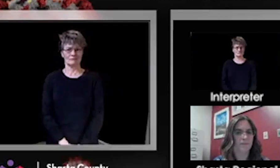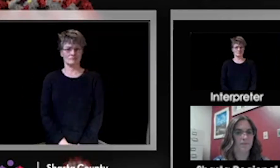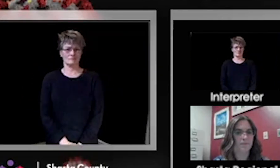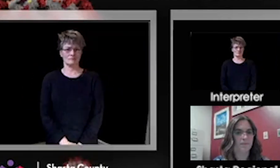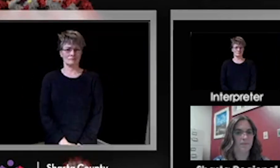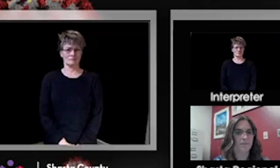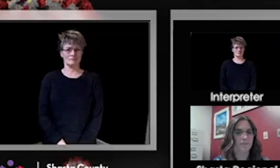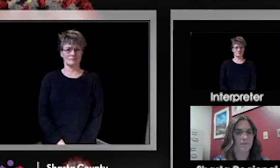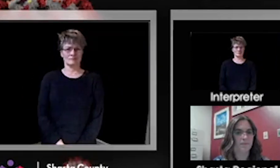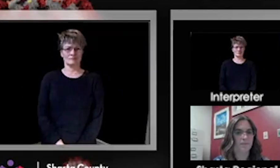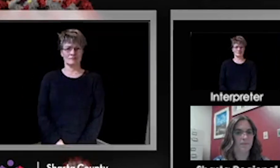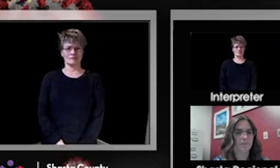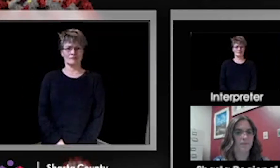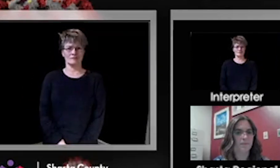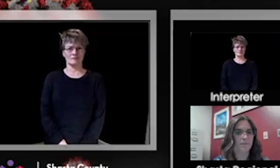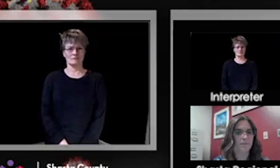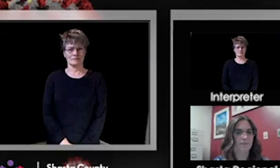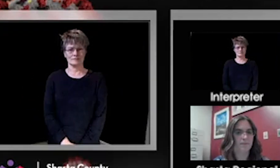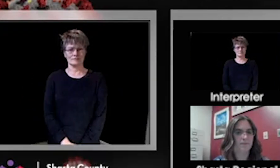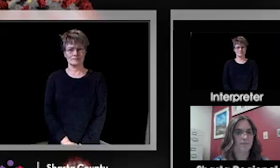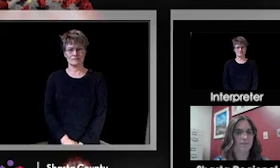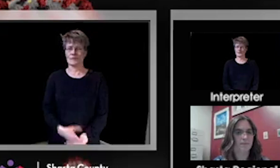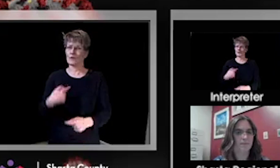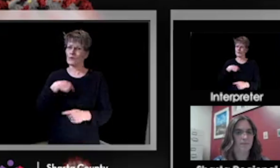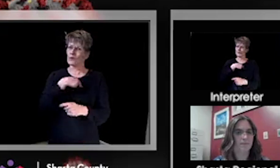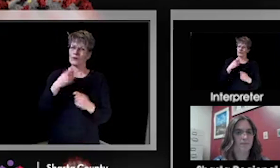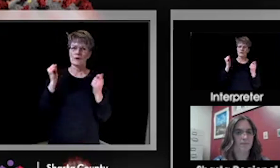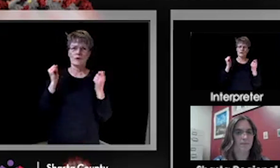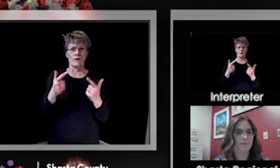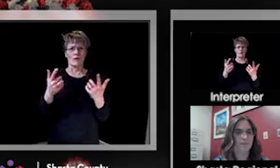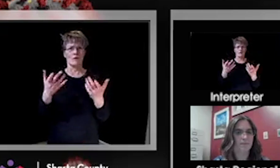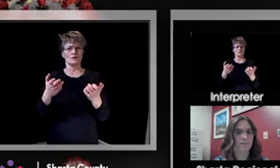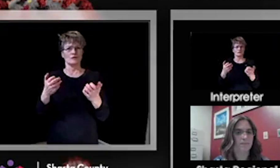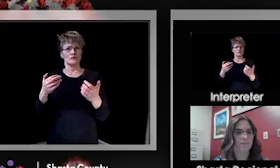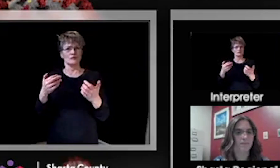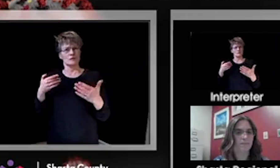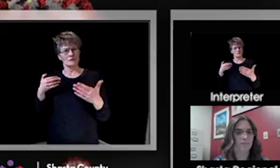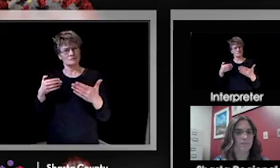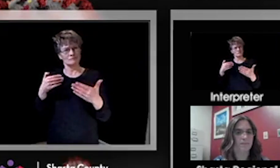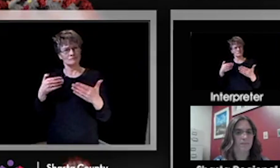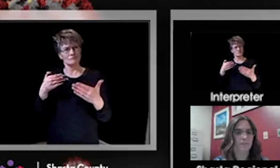toward a level of normalcy in our daily lives. So, I think we’re going to continue to watch